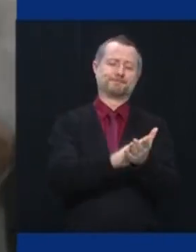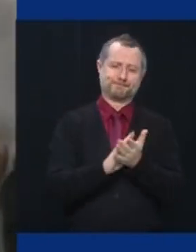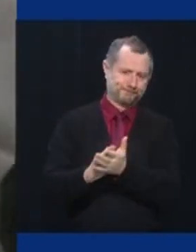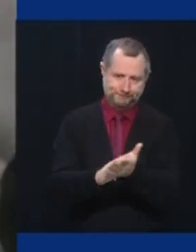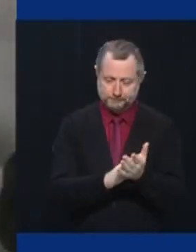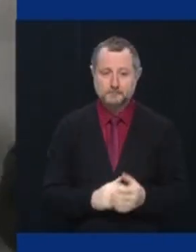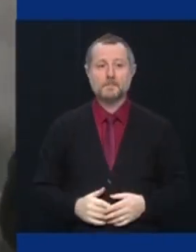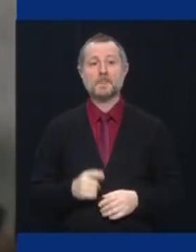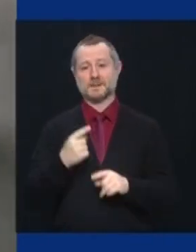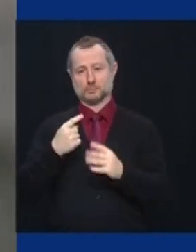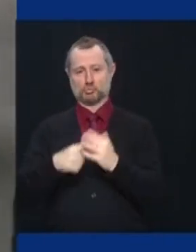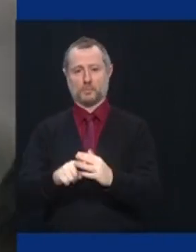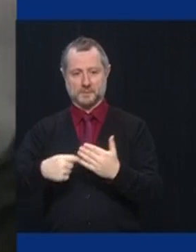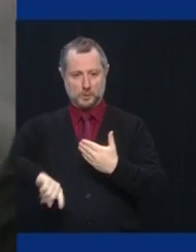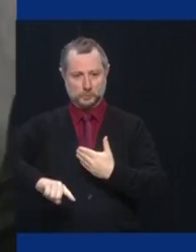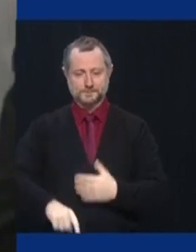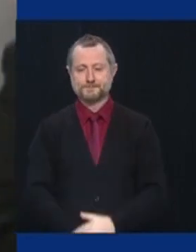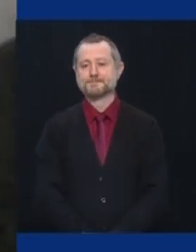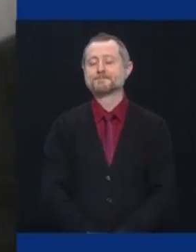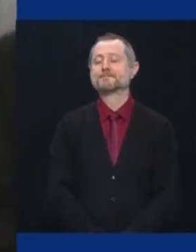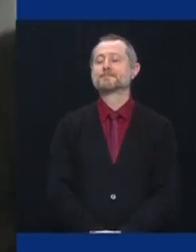LET'S GIVE THEM A ROUND OF